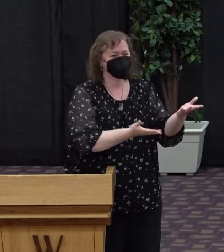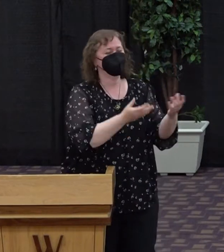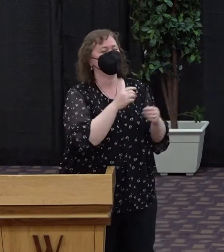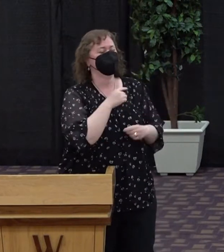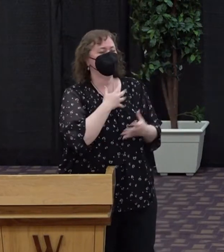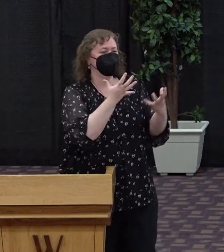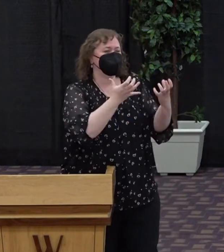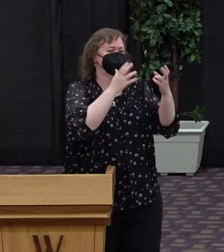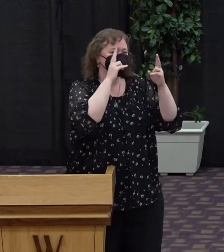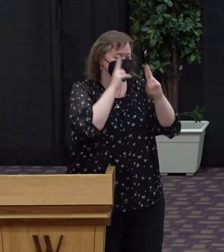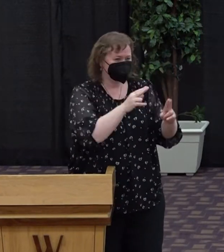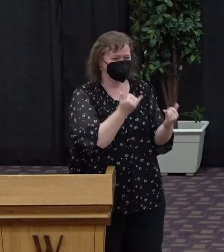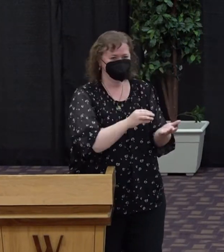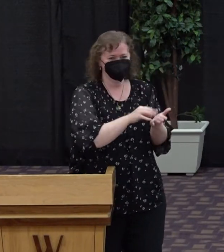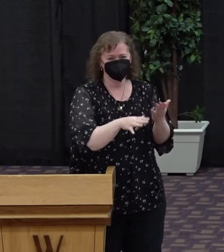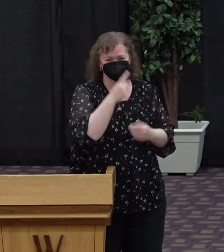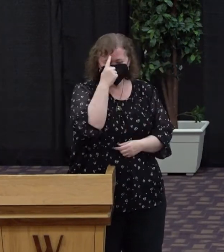So I was very excited to give them more work.